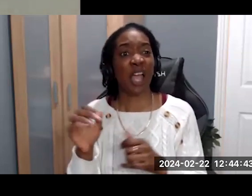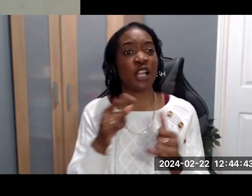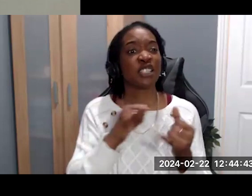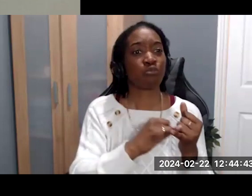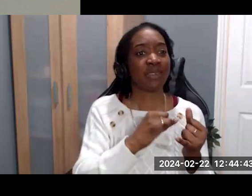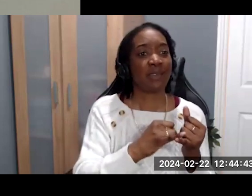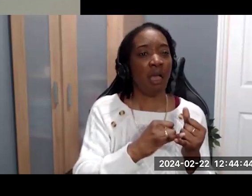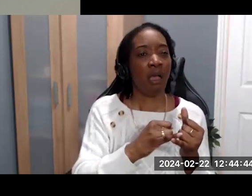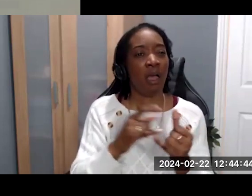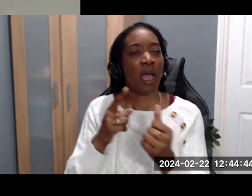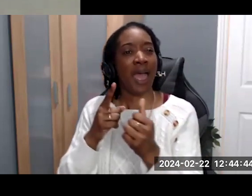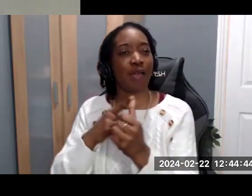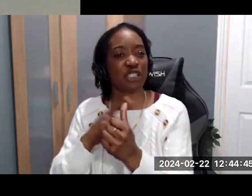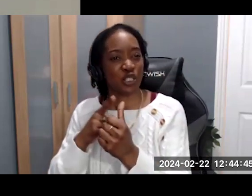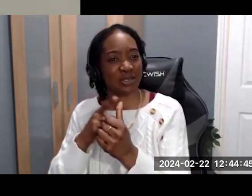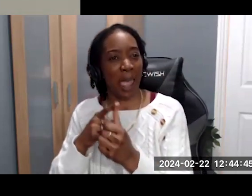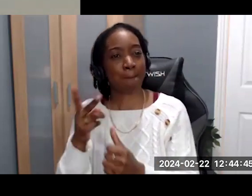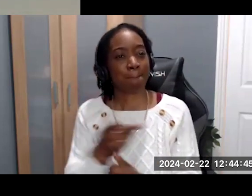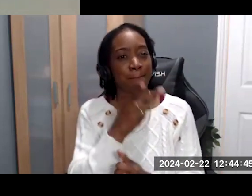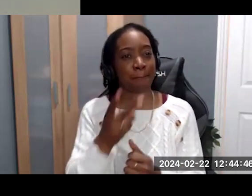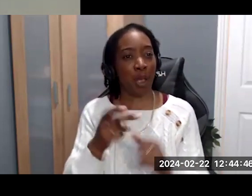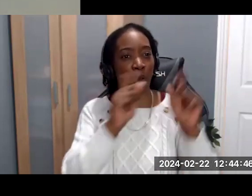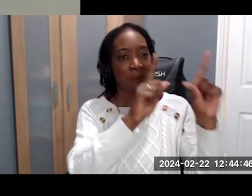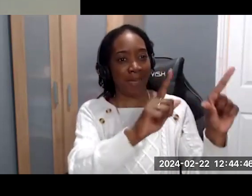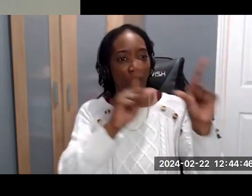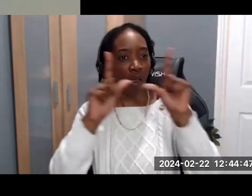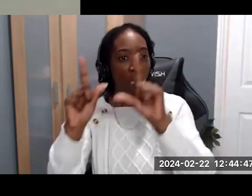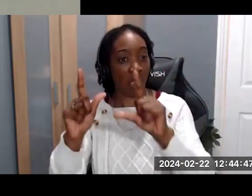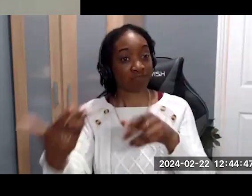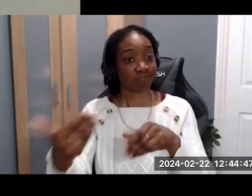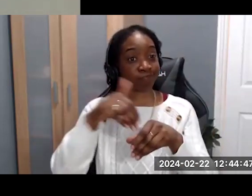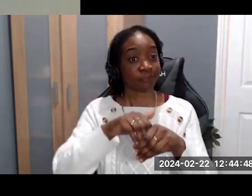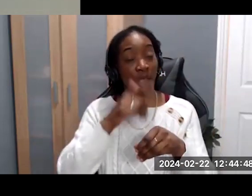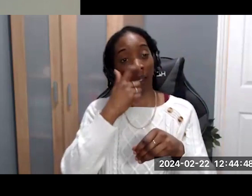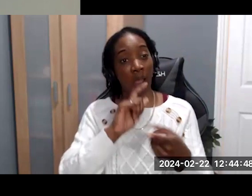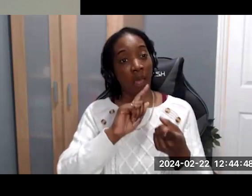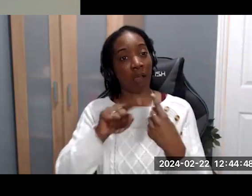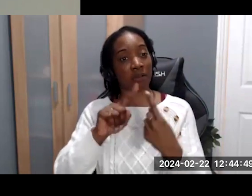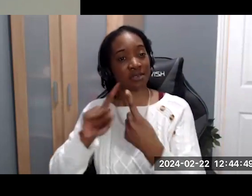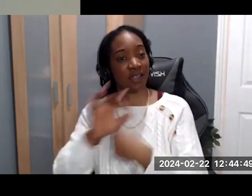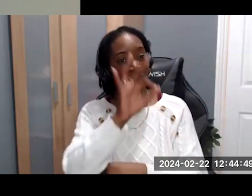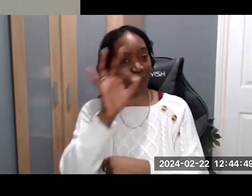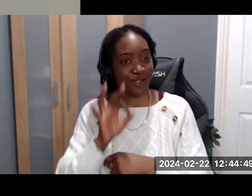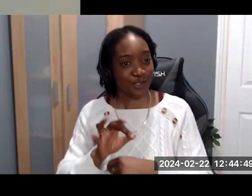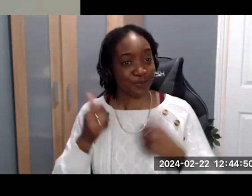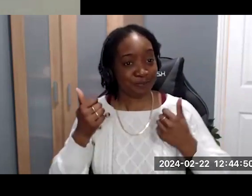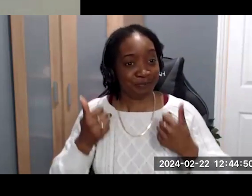cameras back on and join me in the event that we have some questions um and uh to invite our